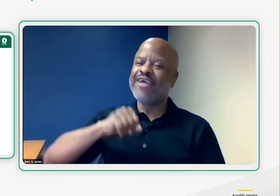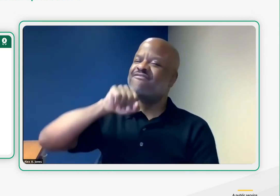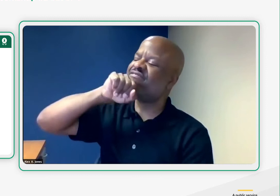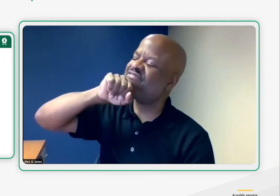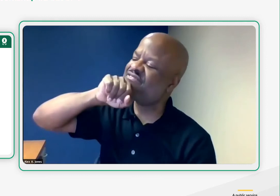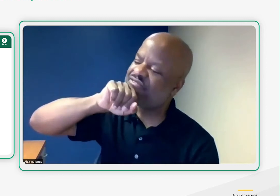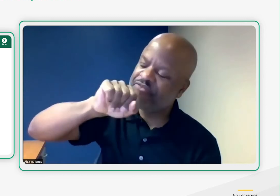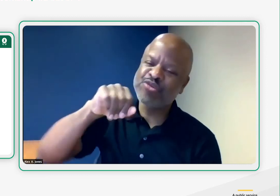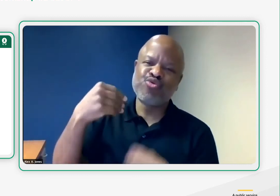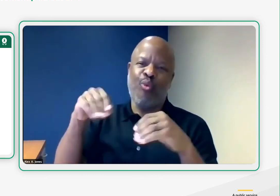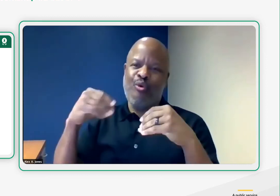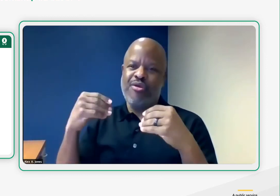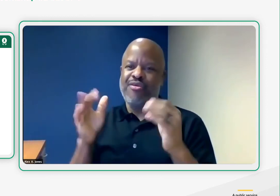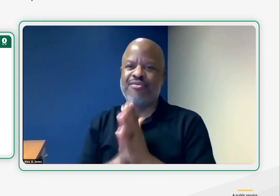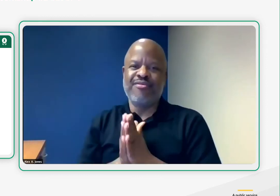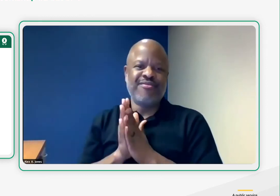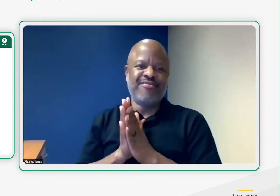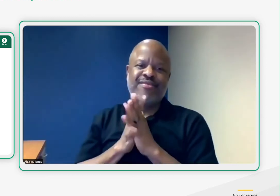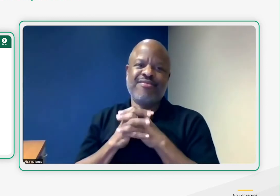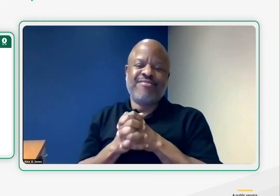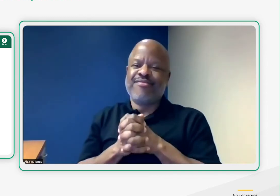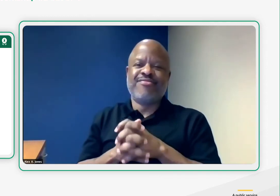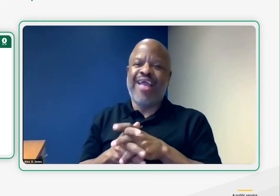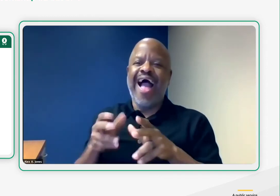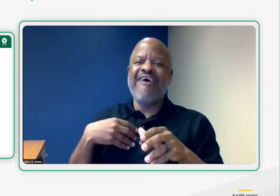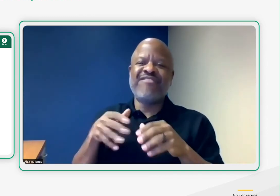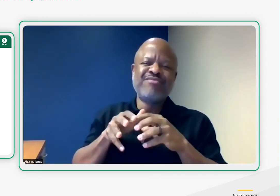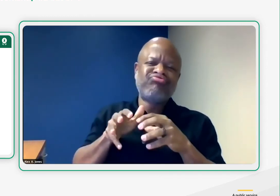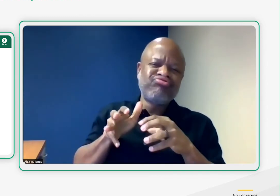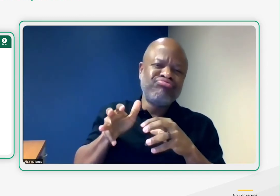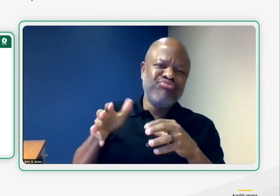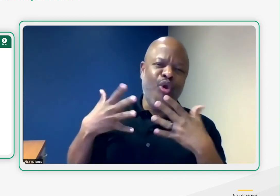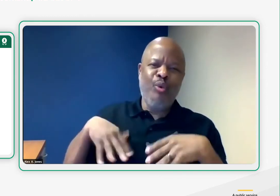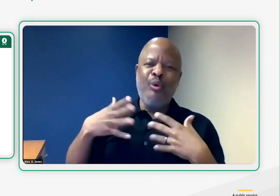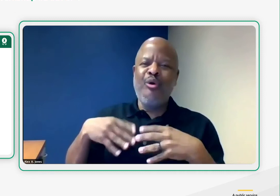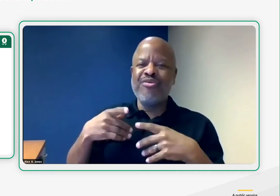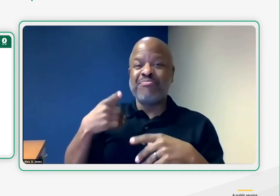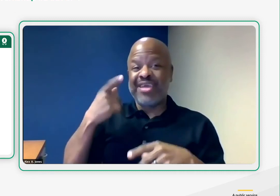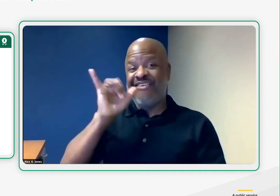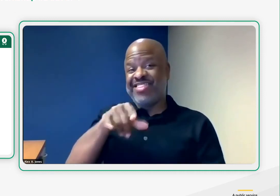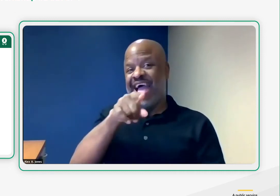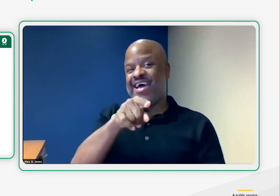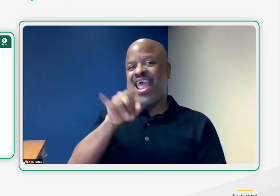And I love going shopping and looking into stores. And I have hoards and hoards of clothing.